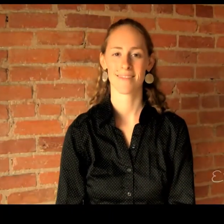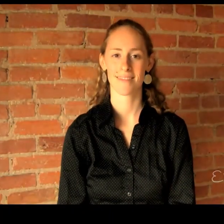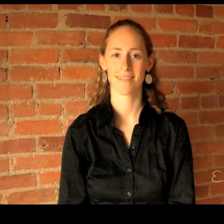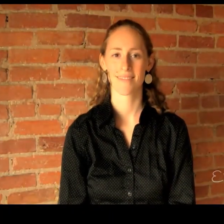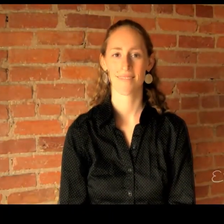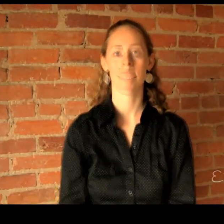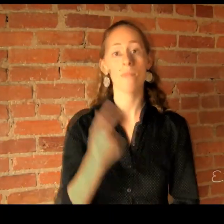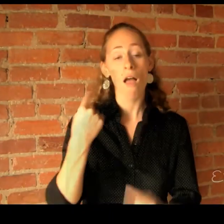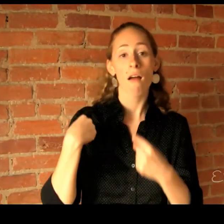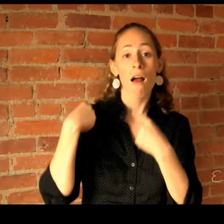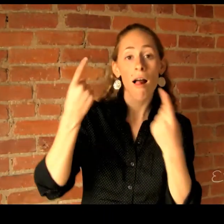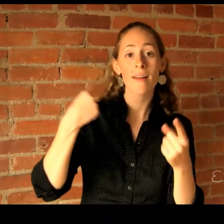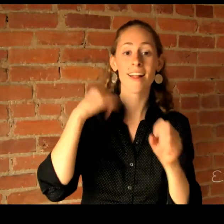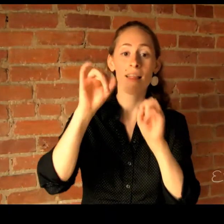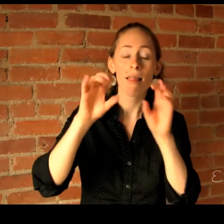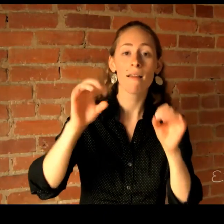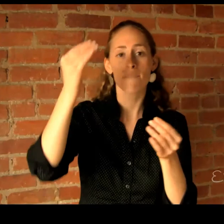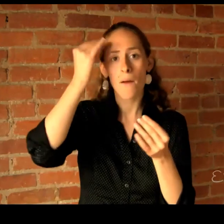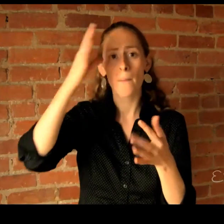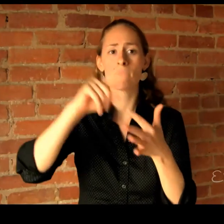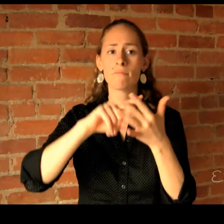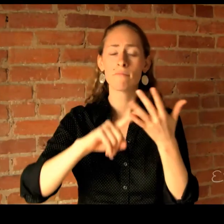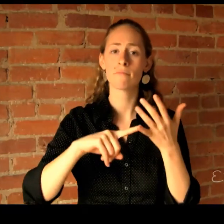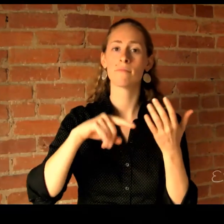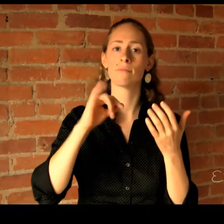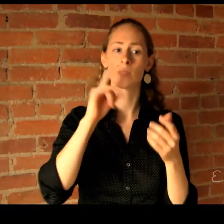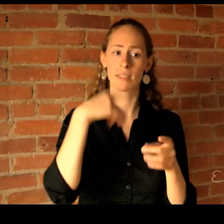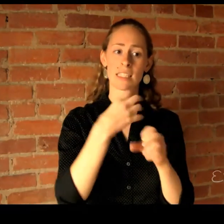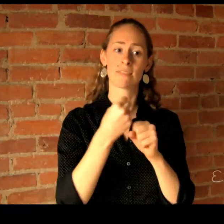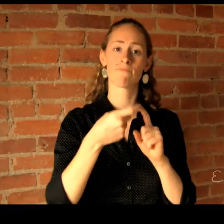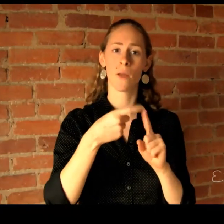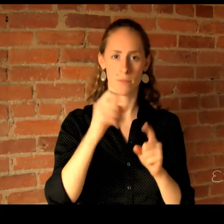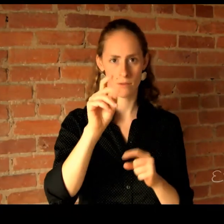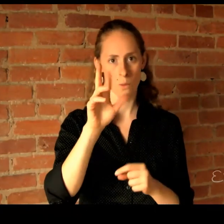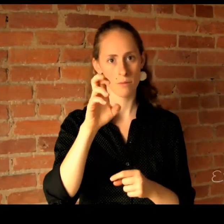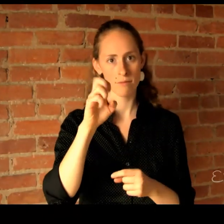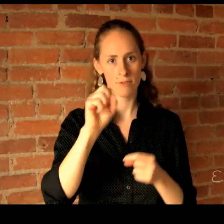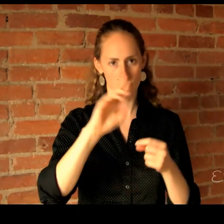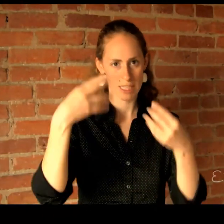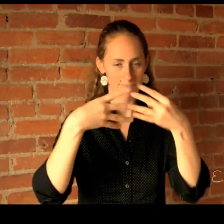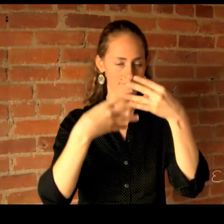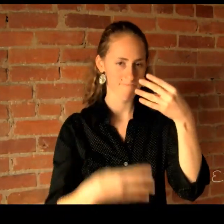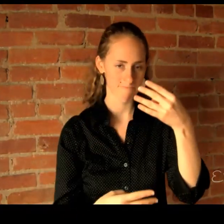The list of sources used will be shown to you after this presentation.